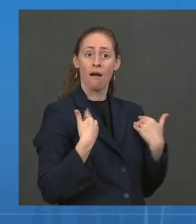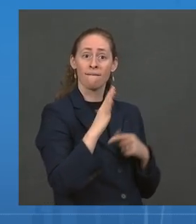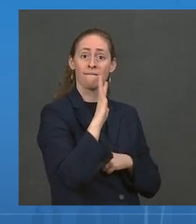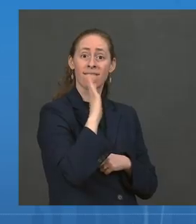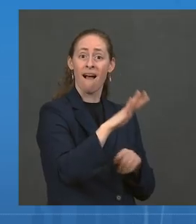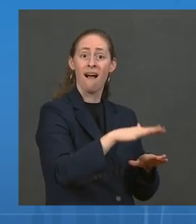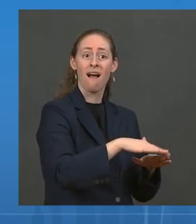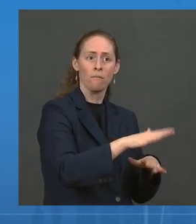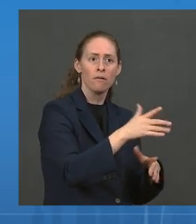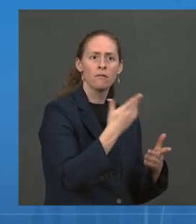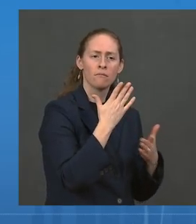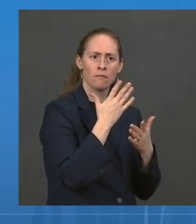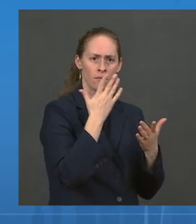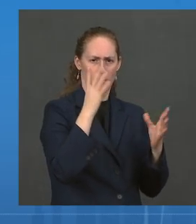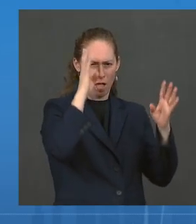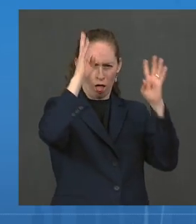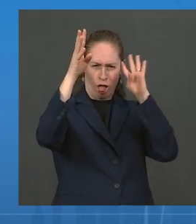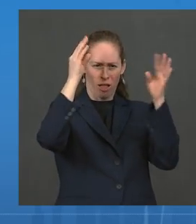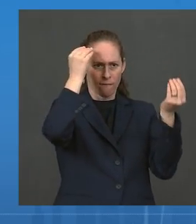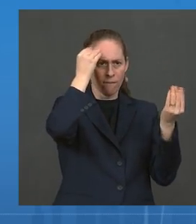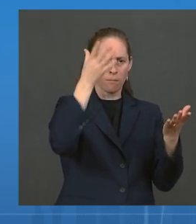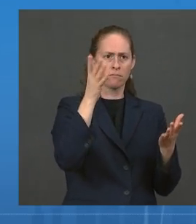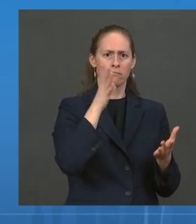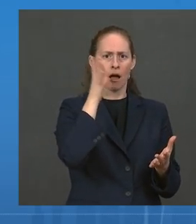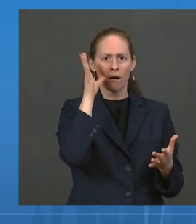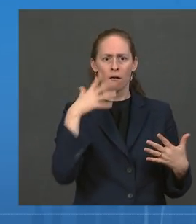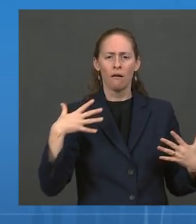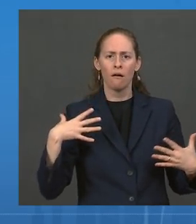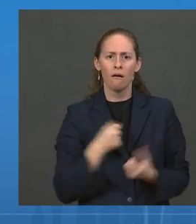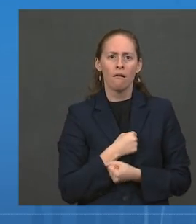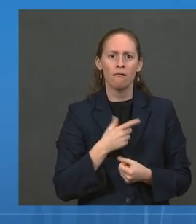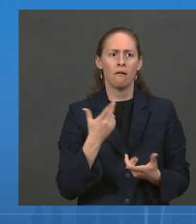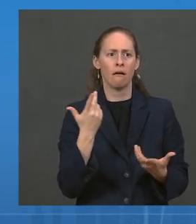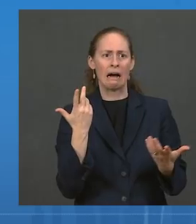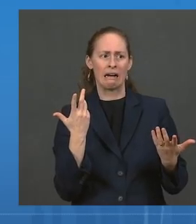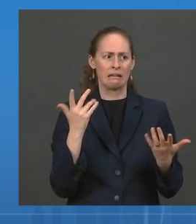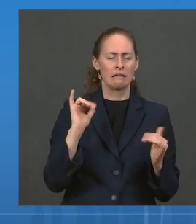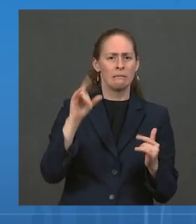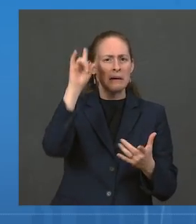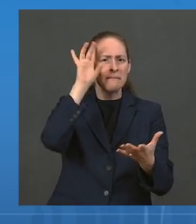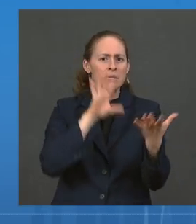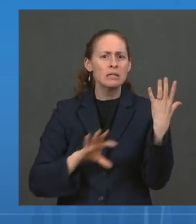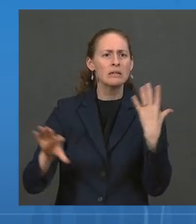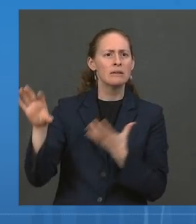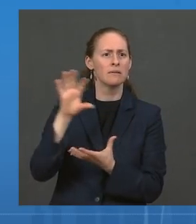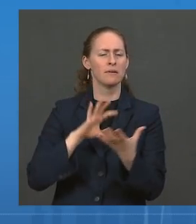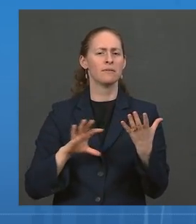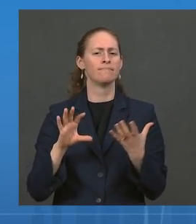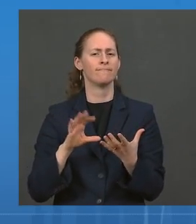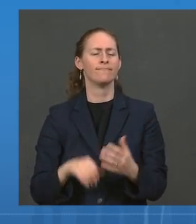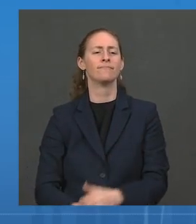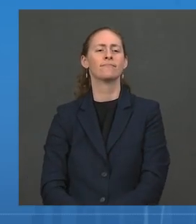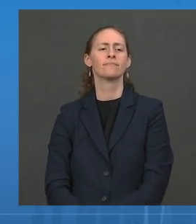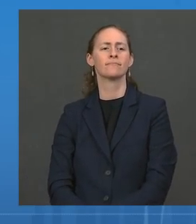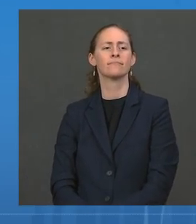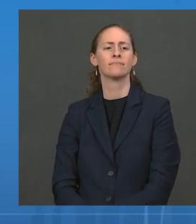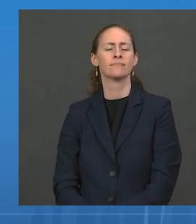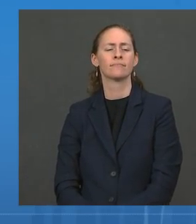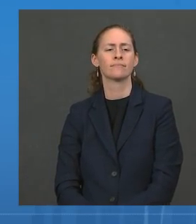and social media feeds across the country. This isn't just something that affects a small segment of society. A recent poll indicated